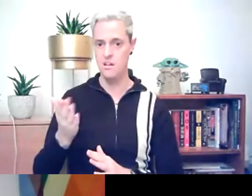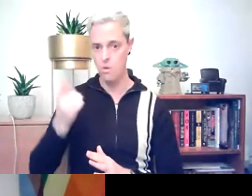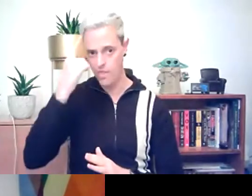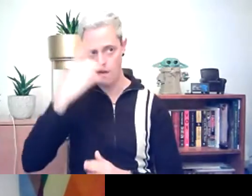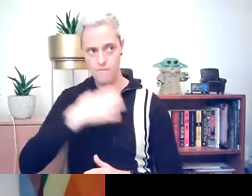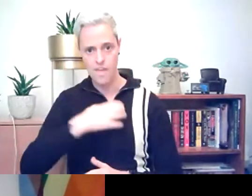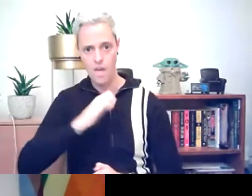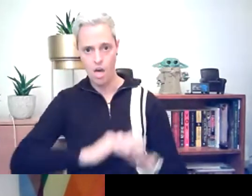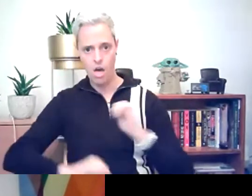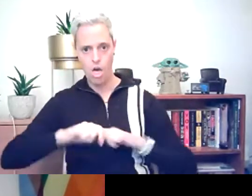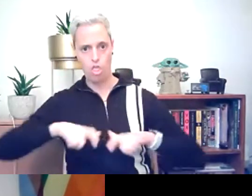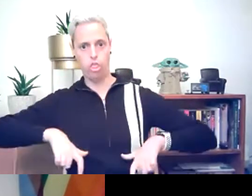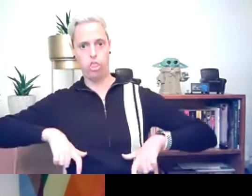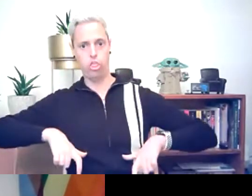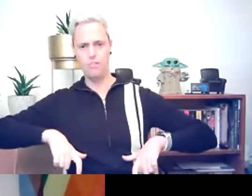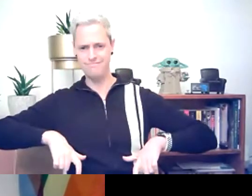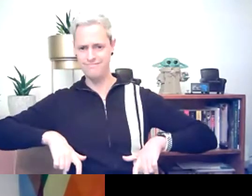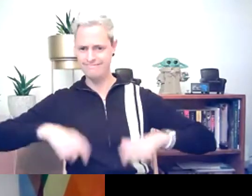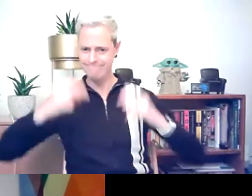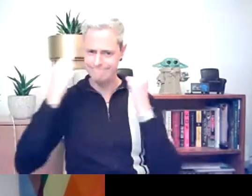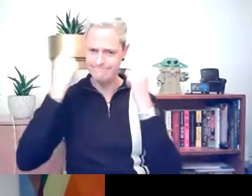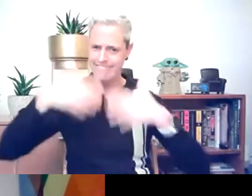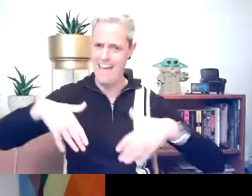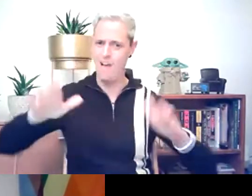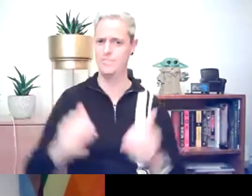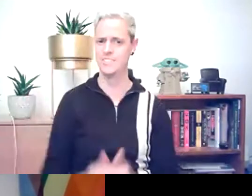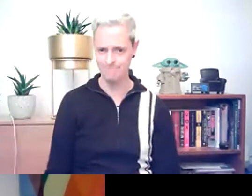become paralyzing and. 18:25:16 Okay, so I suppose that kind of segues